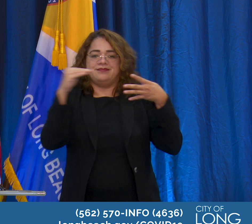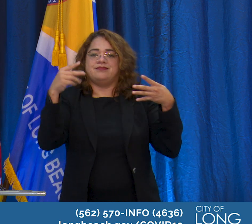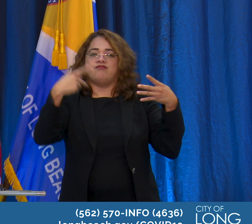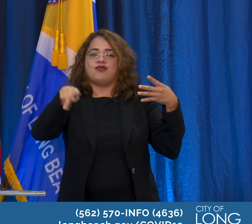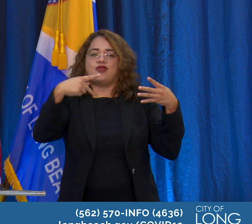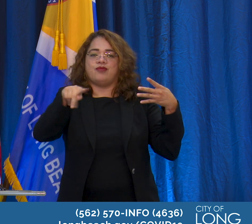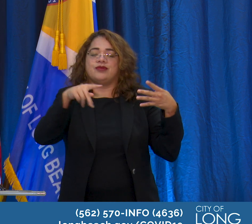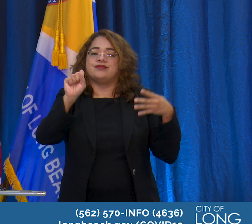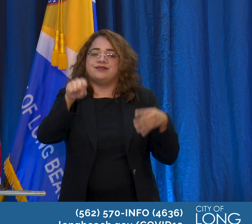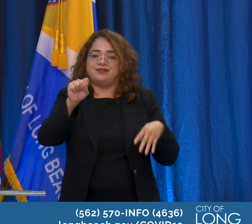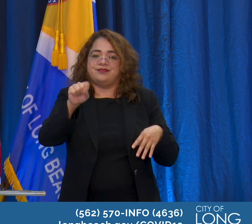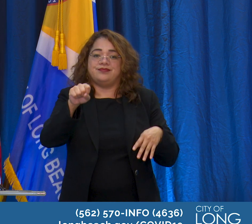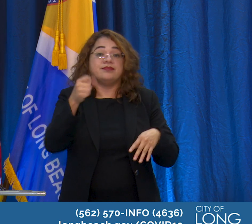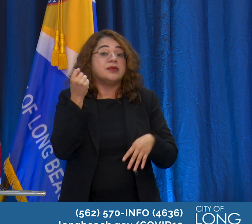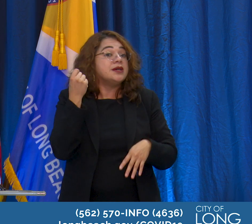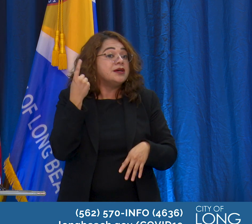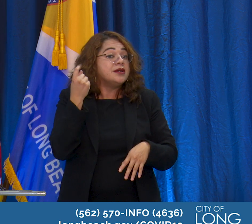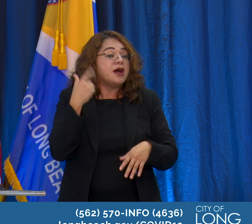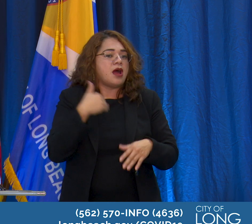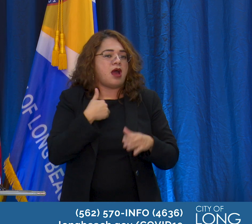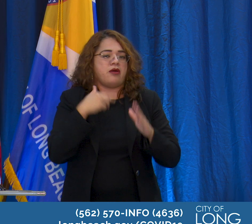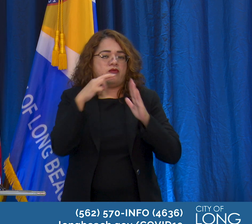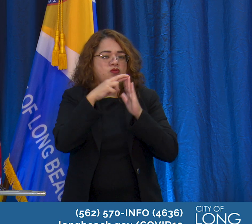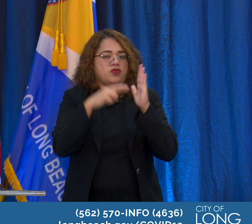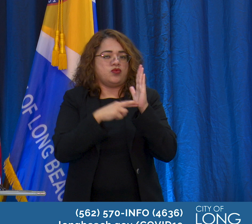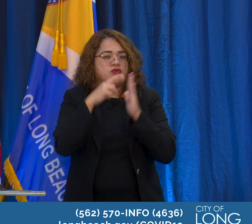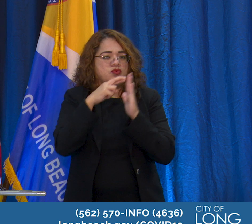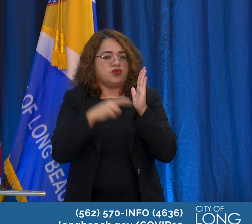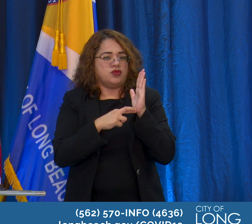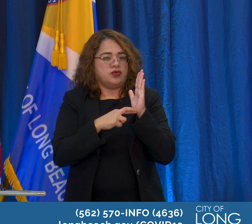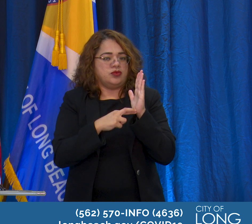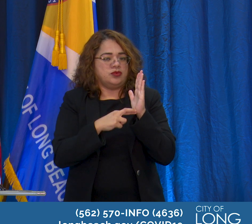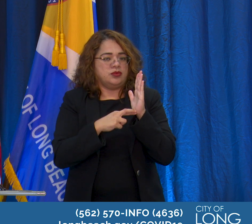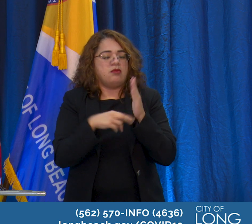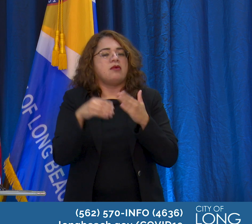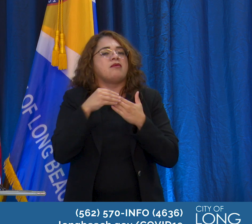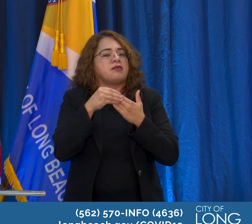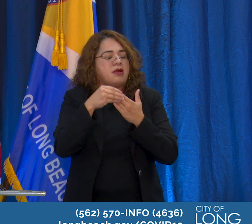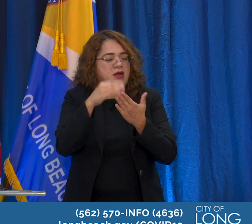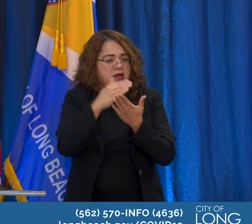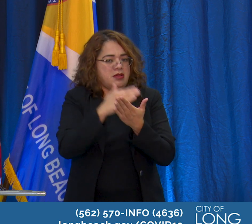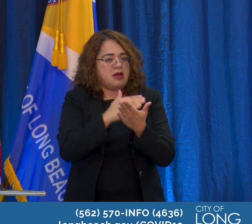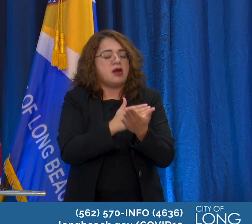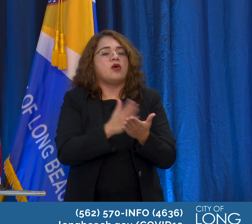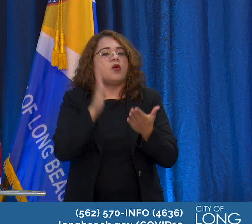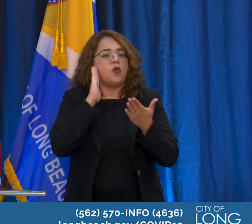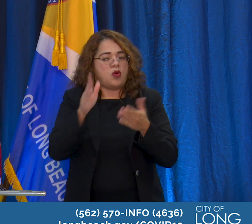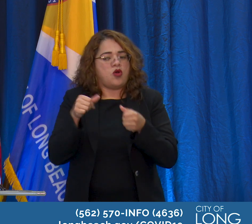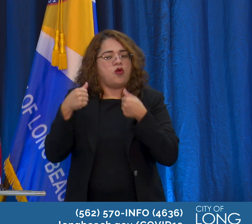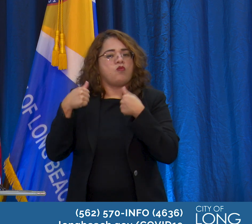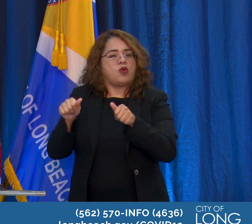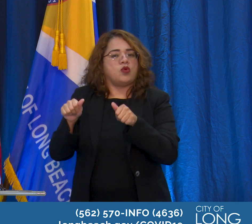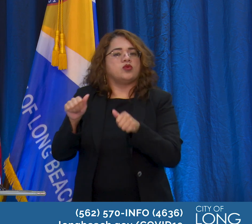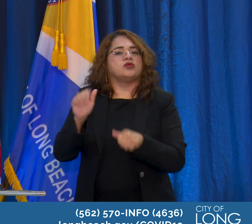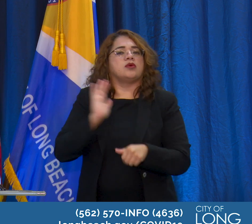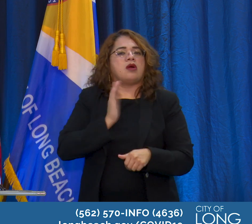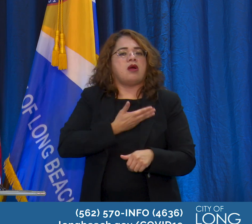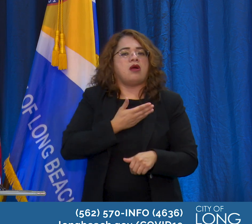re-open indoors and the updated protocols for these services will be posted on our website very soon.